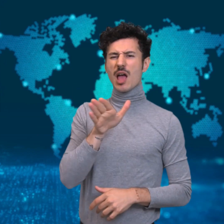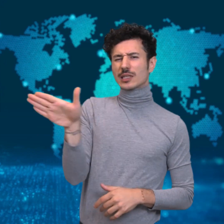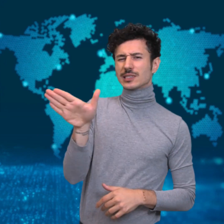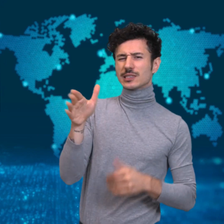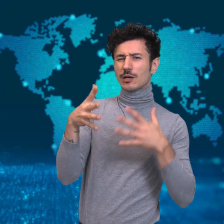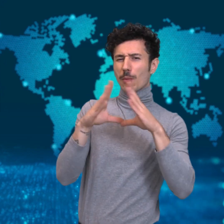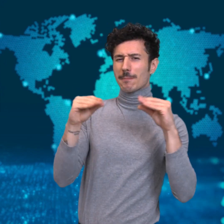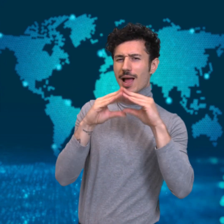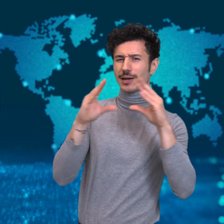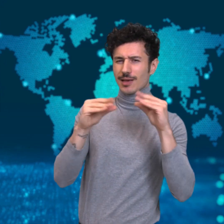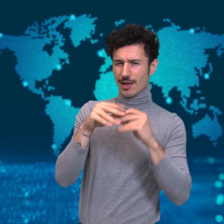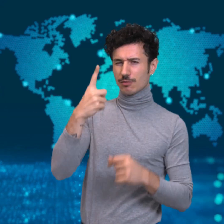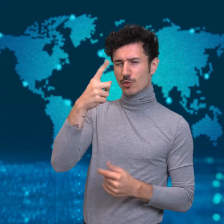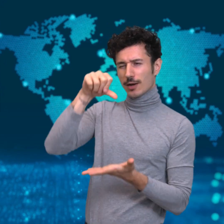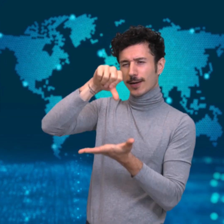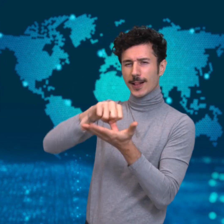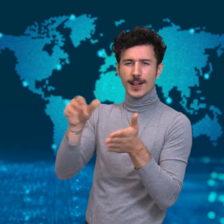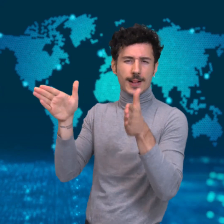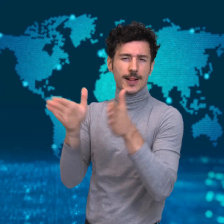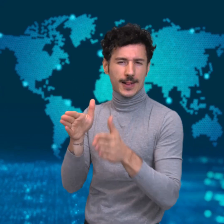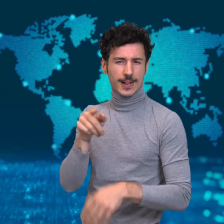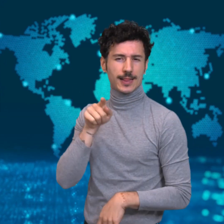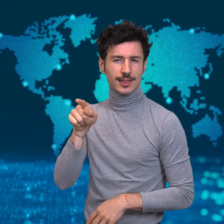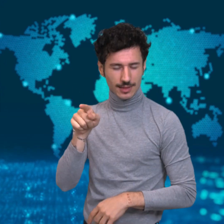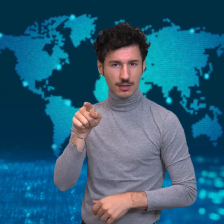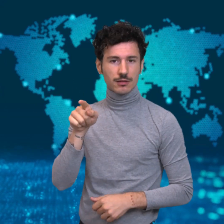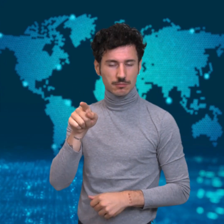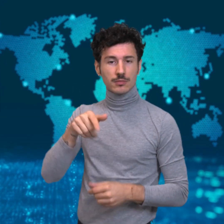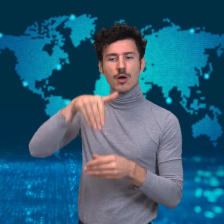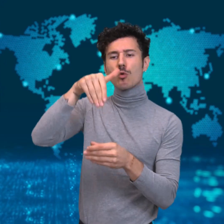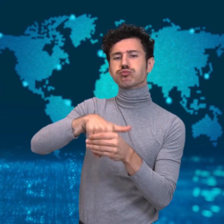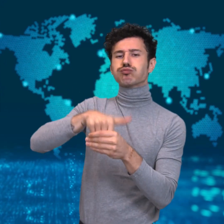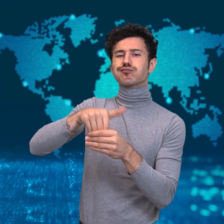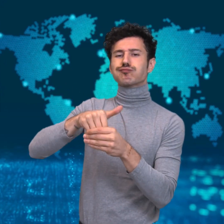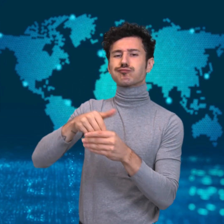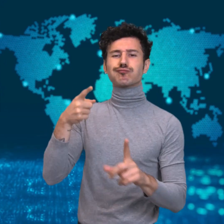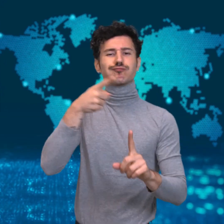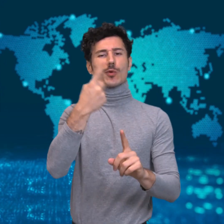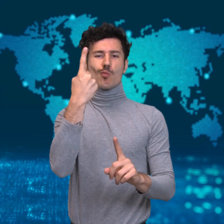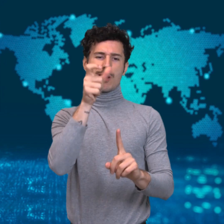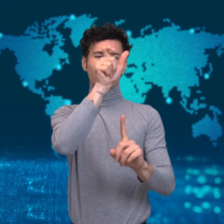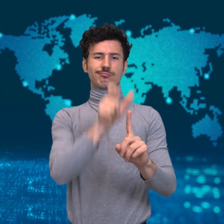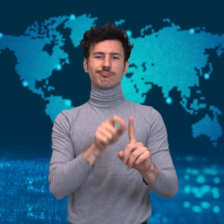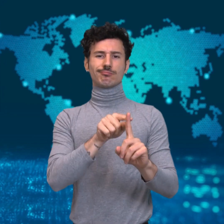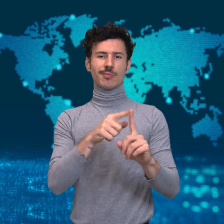In 2008, a village in eastern Romania also elected a different mayor